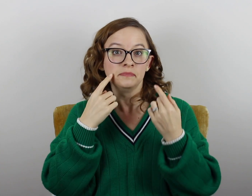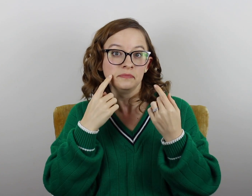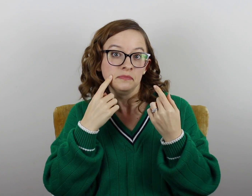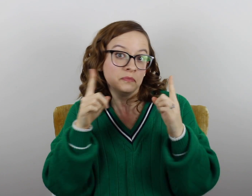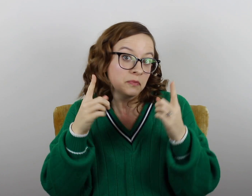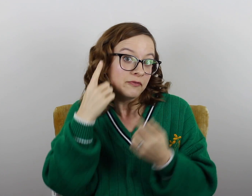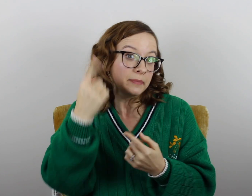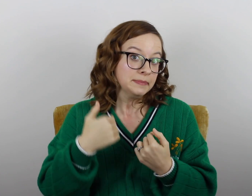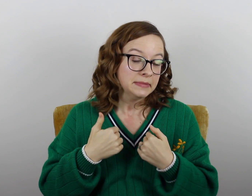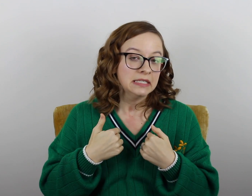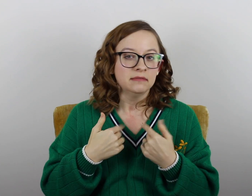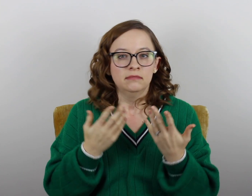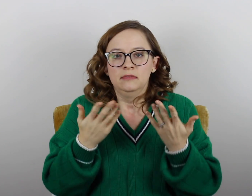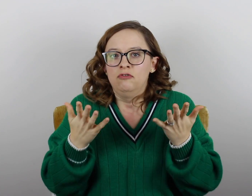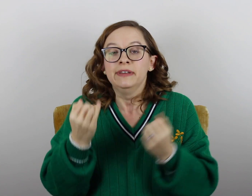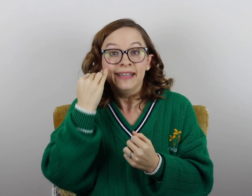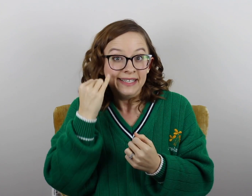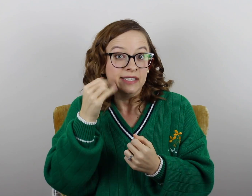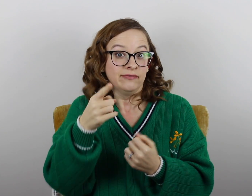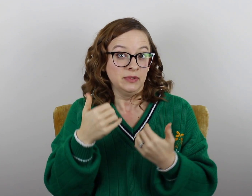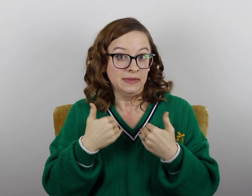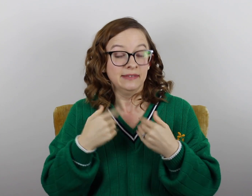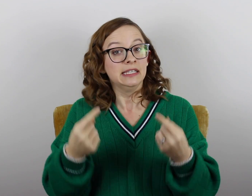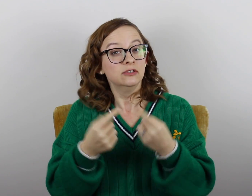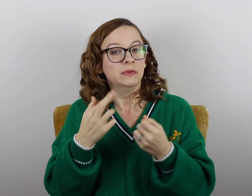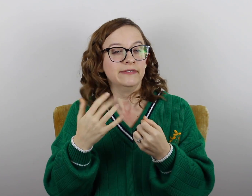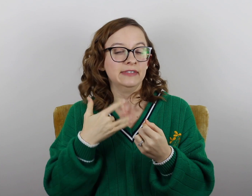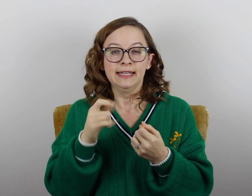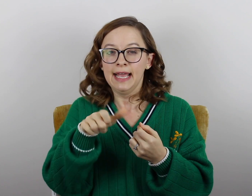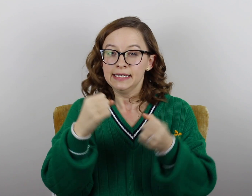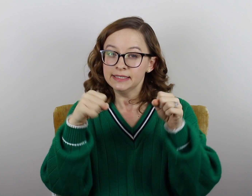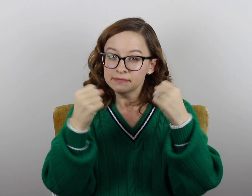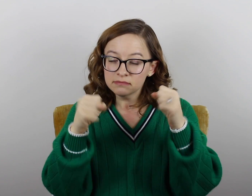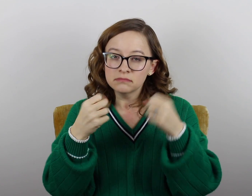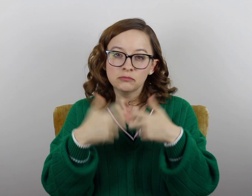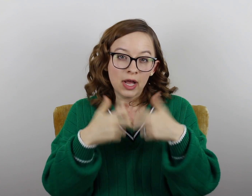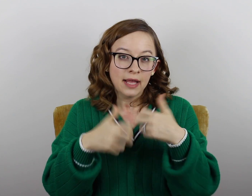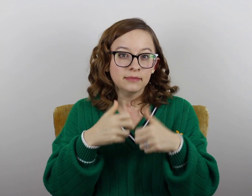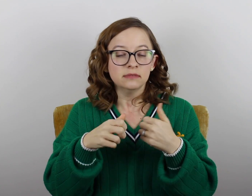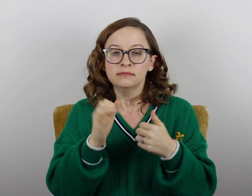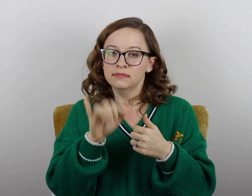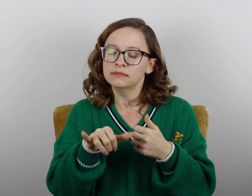and what works for me. If you feel that you have any sort of injury or any sort of wrist problems